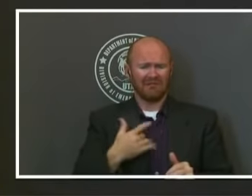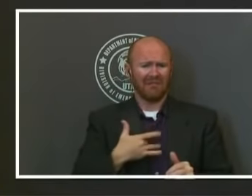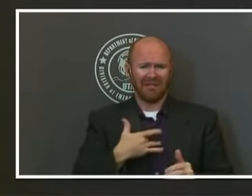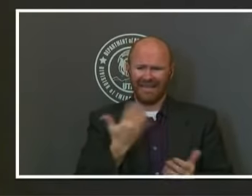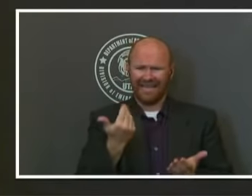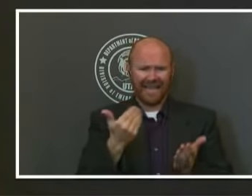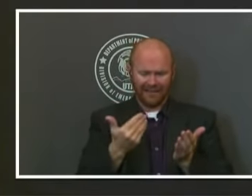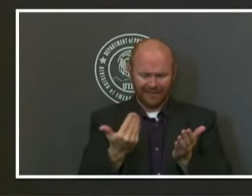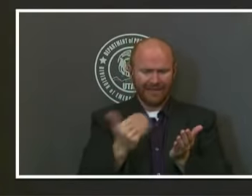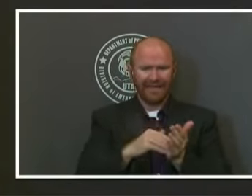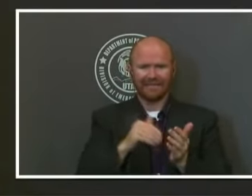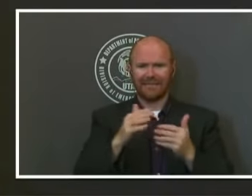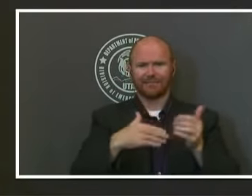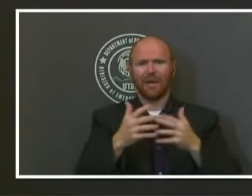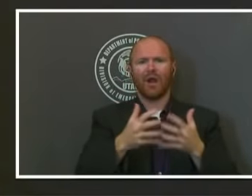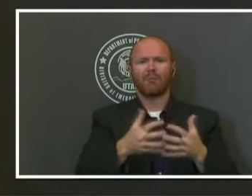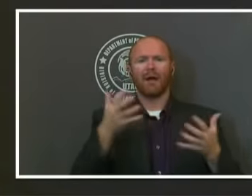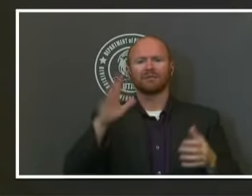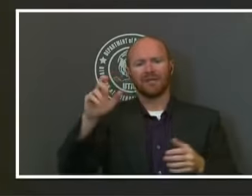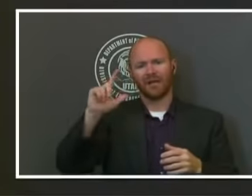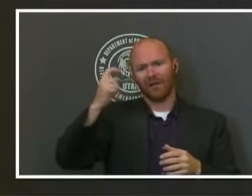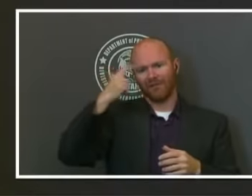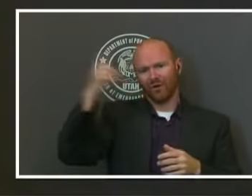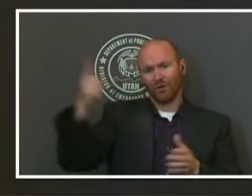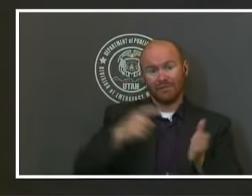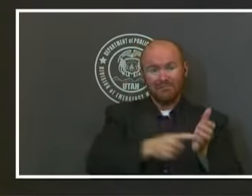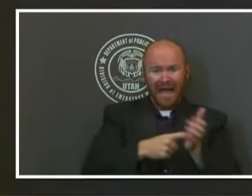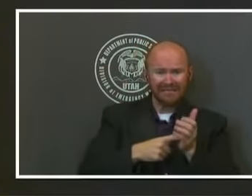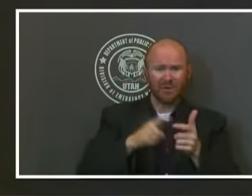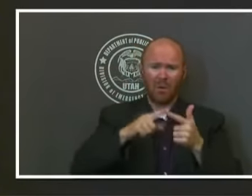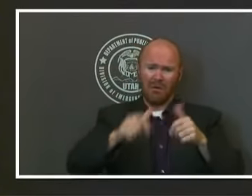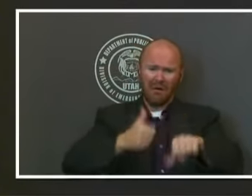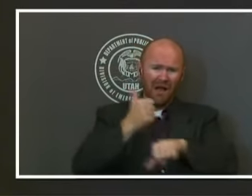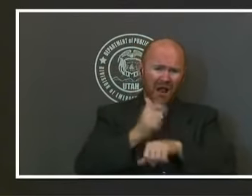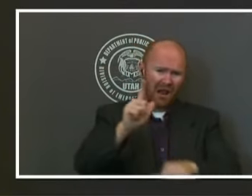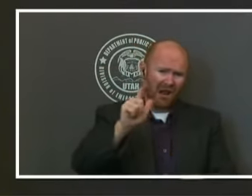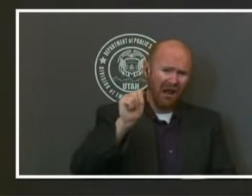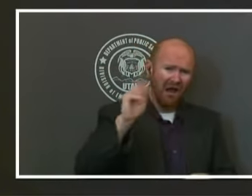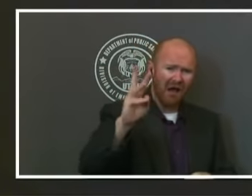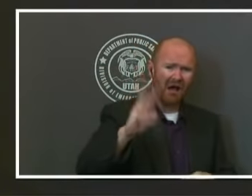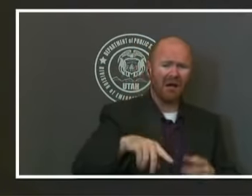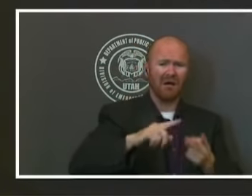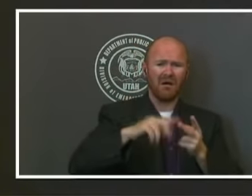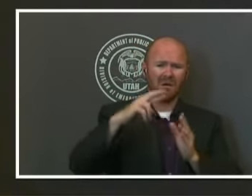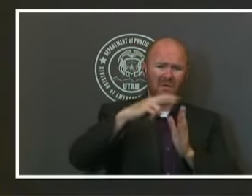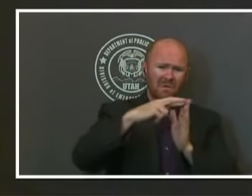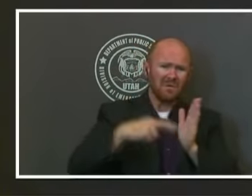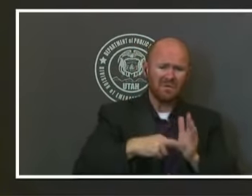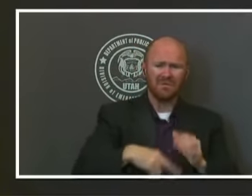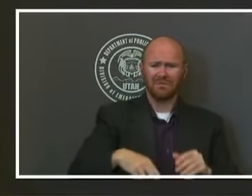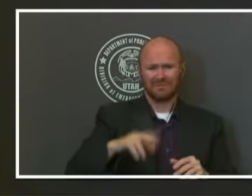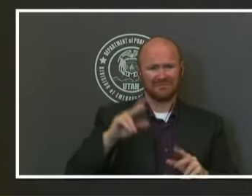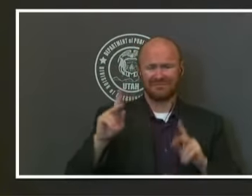government demands or makes it a law or rule out people break the